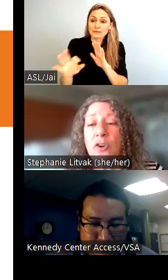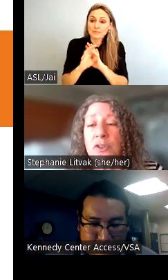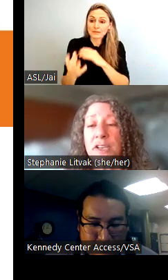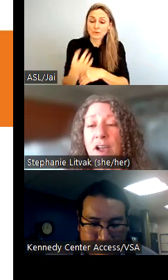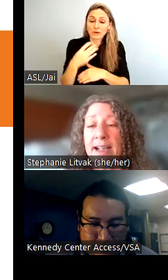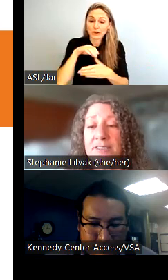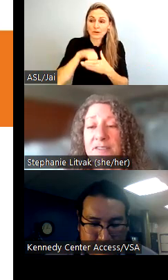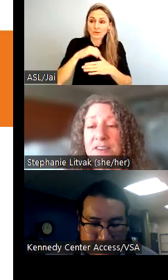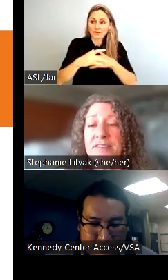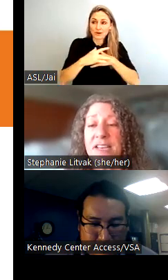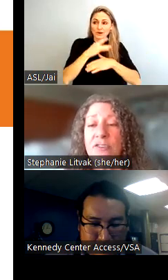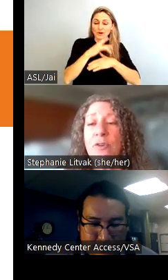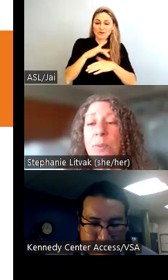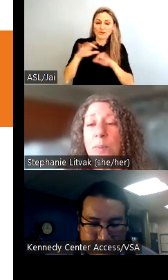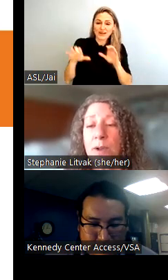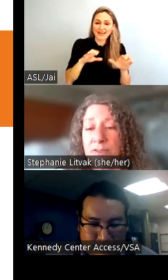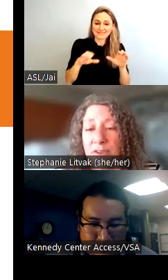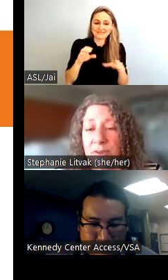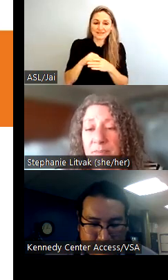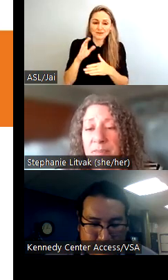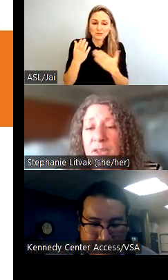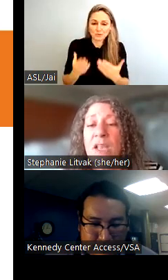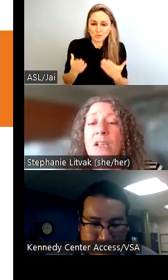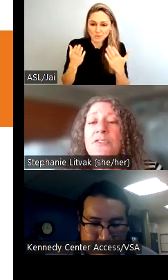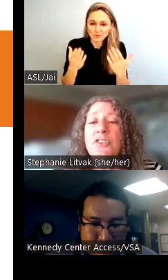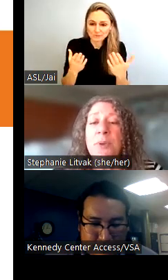earlier activities in your proposal.